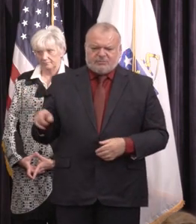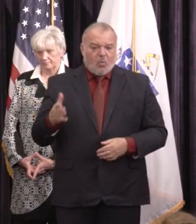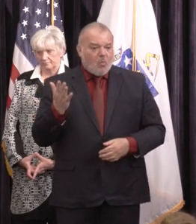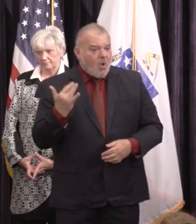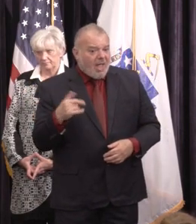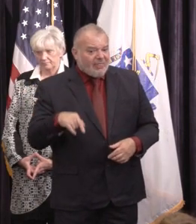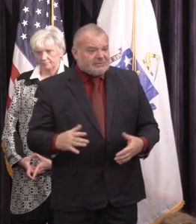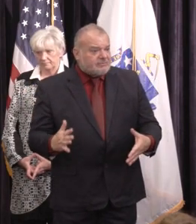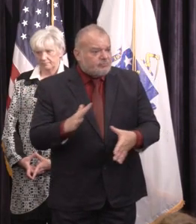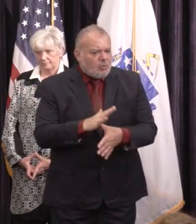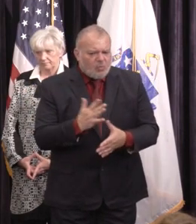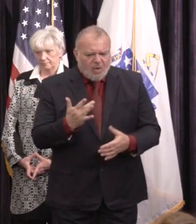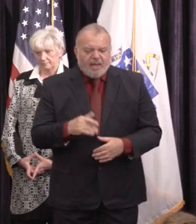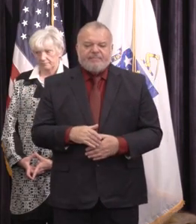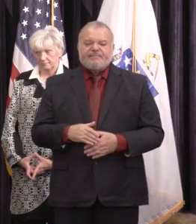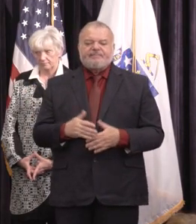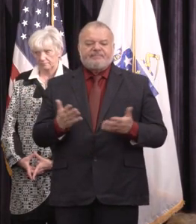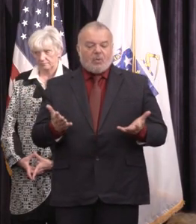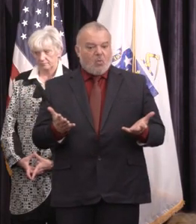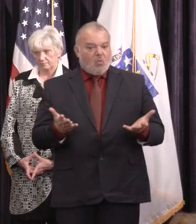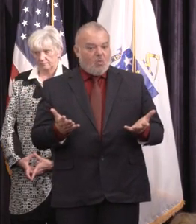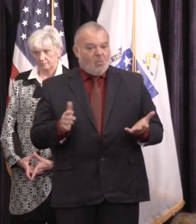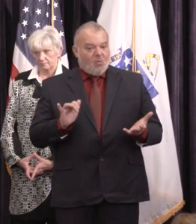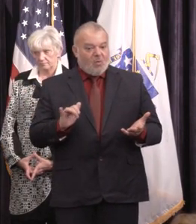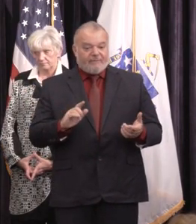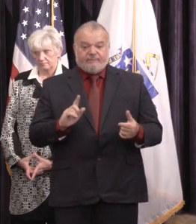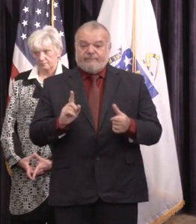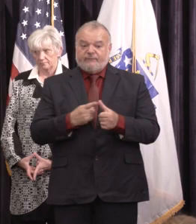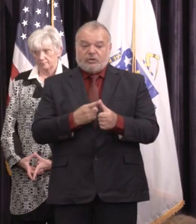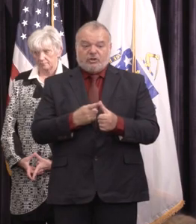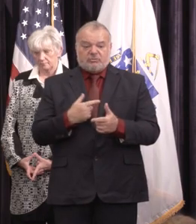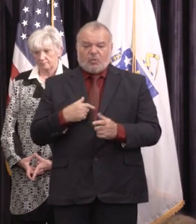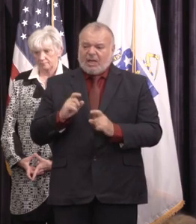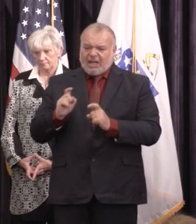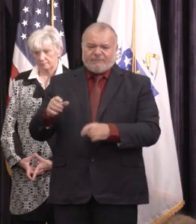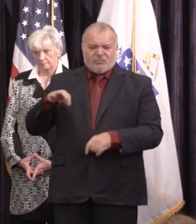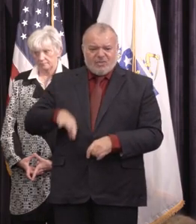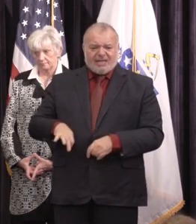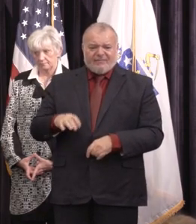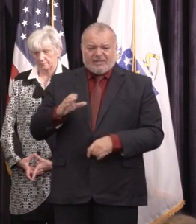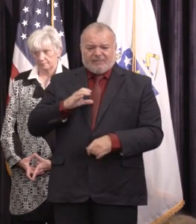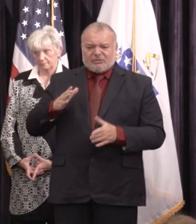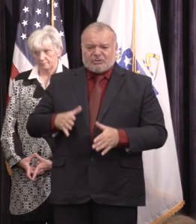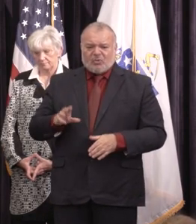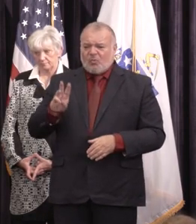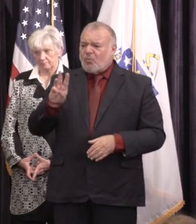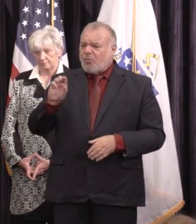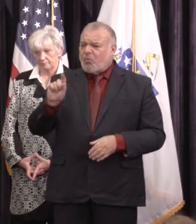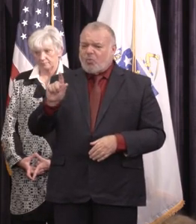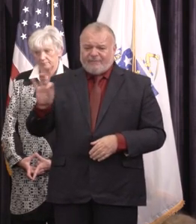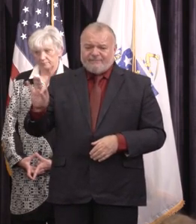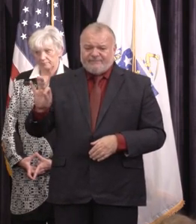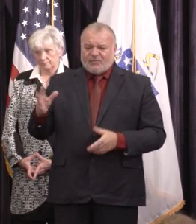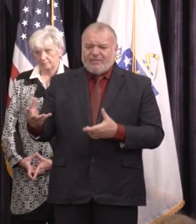all I want to give great credit to Commissioner Wolf who had this great idea years ago to think